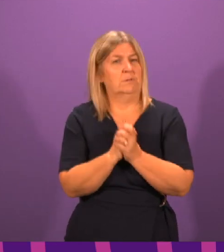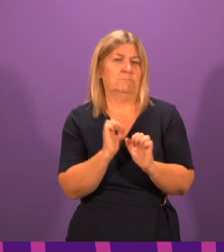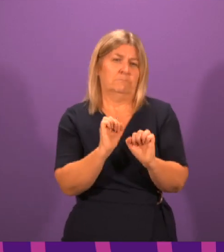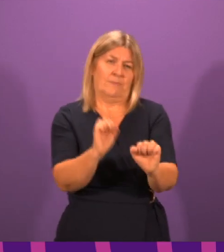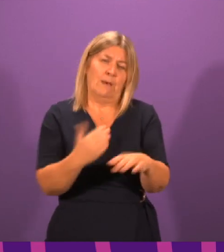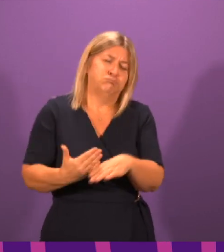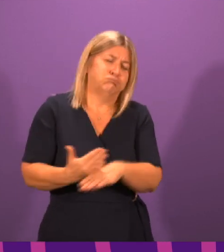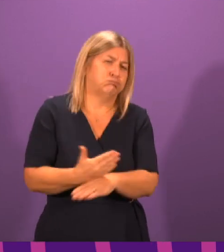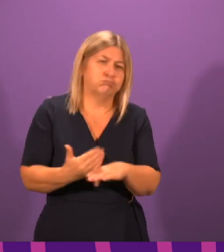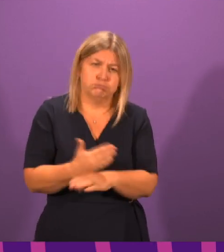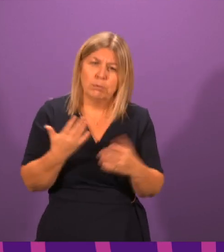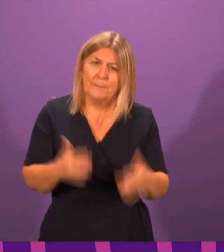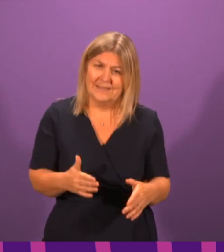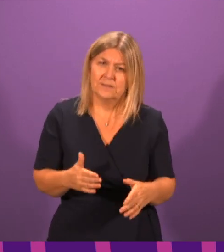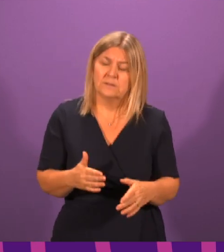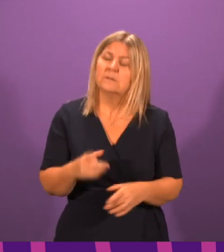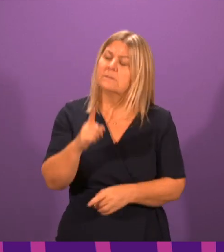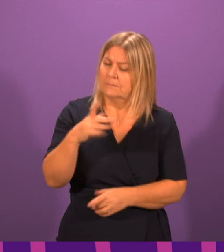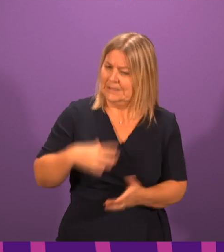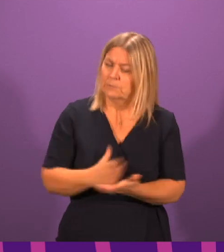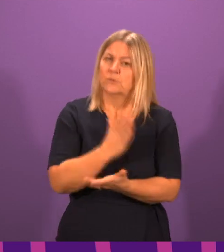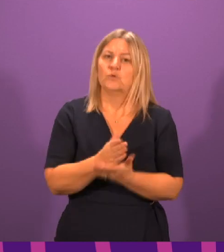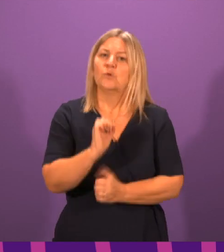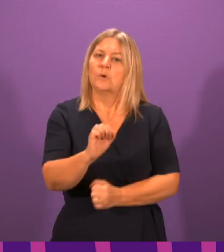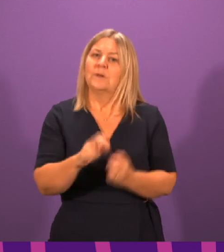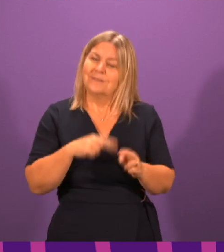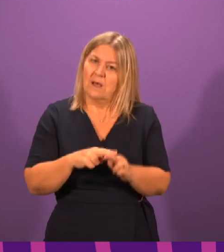However, more than words, we need to ensure that they have the support that they need.